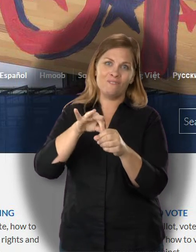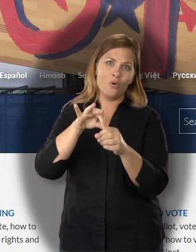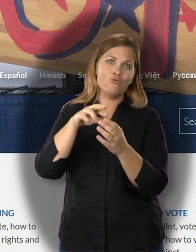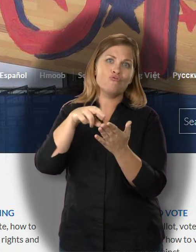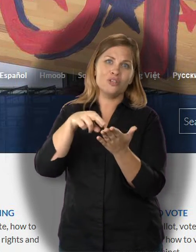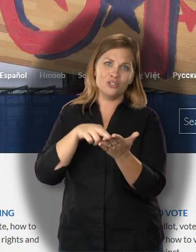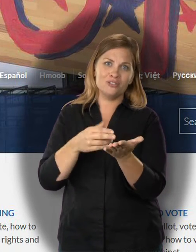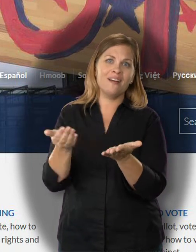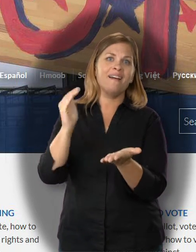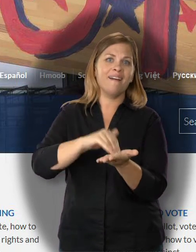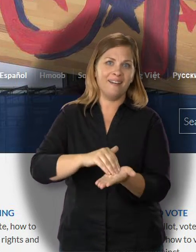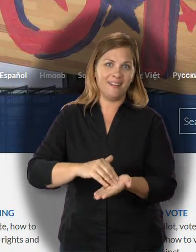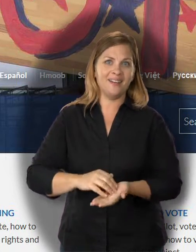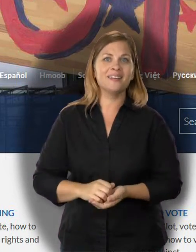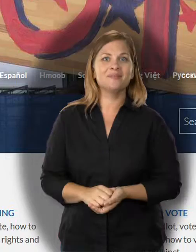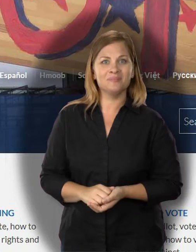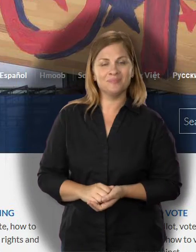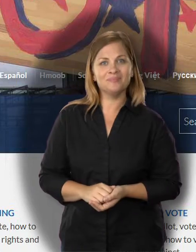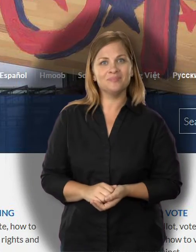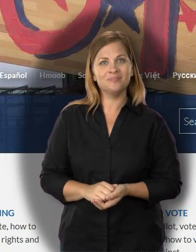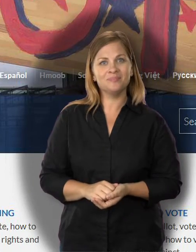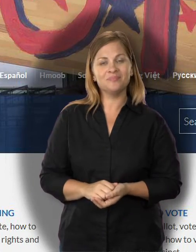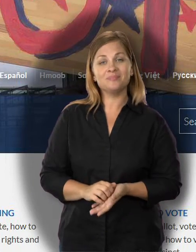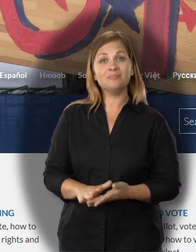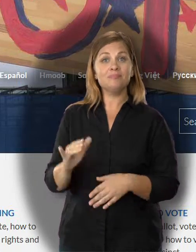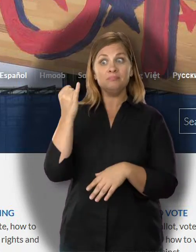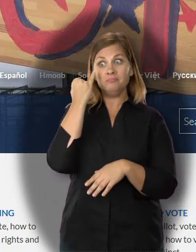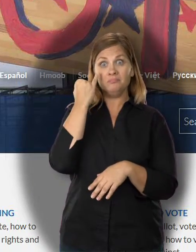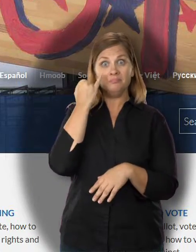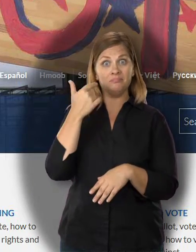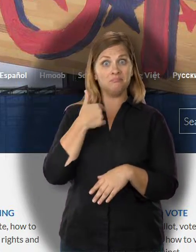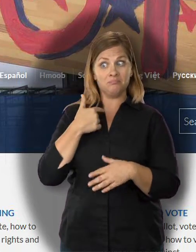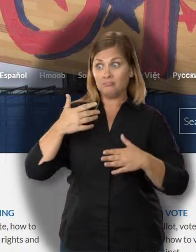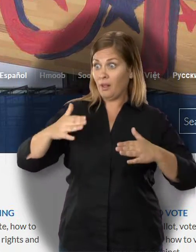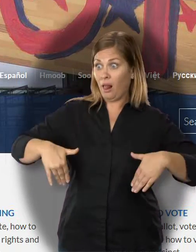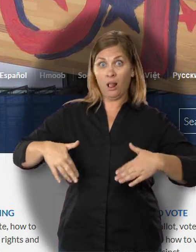even if it's just from one apartment to another in the same building.